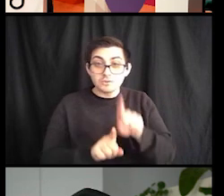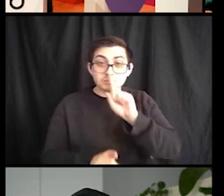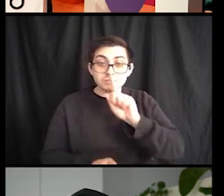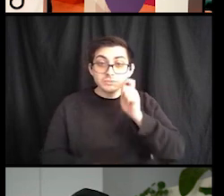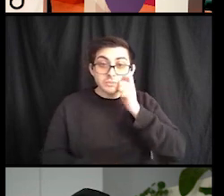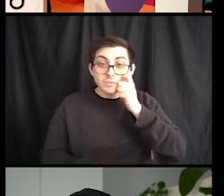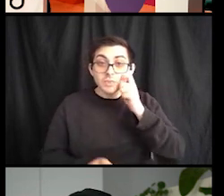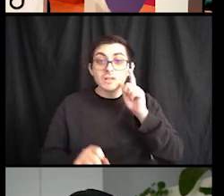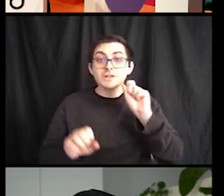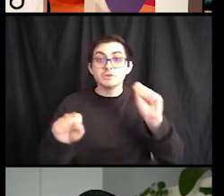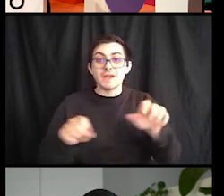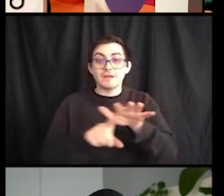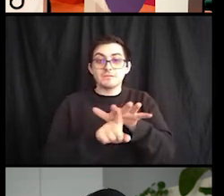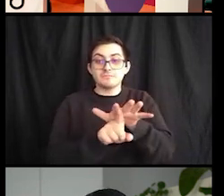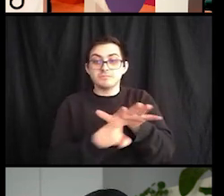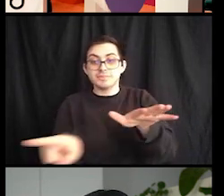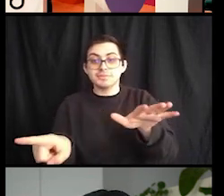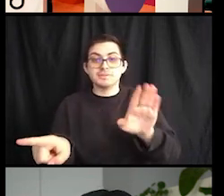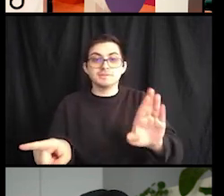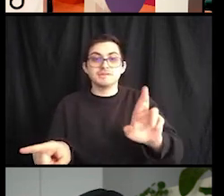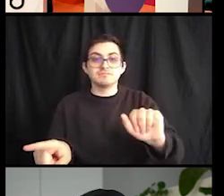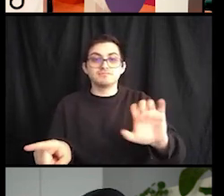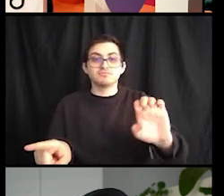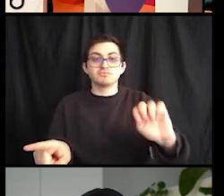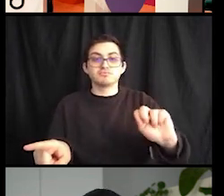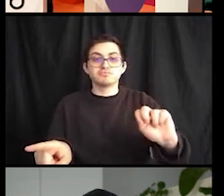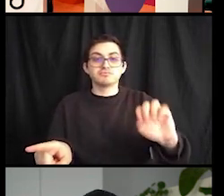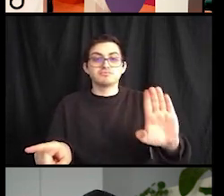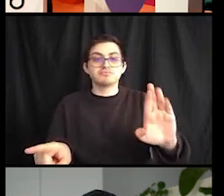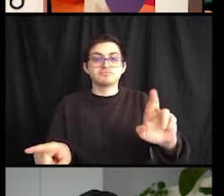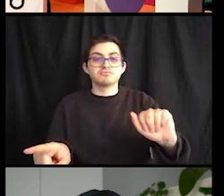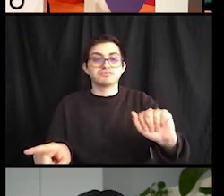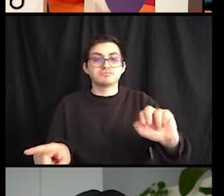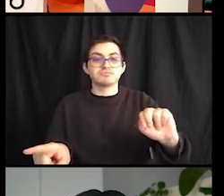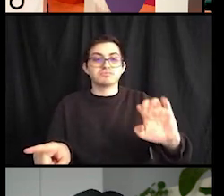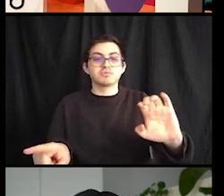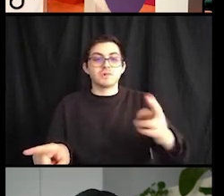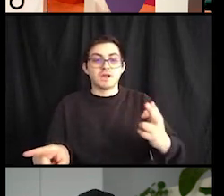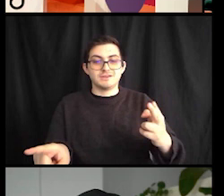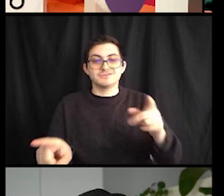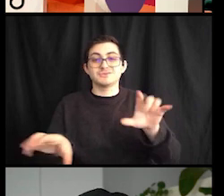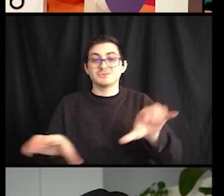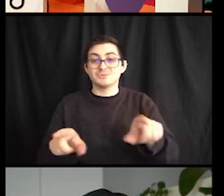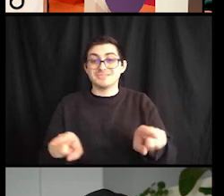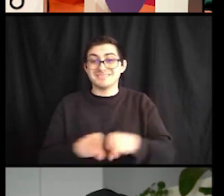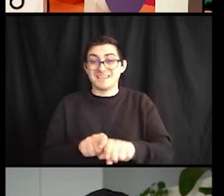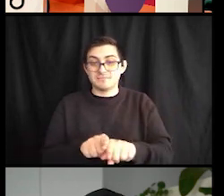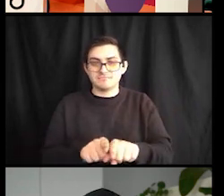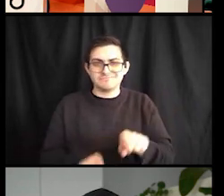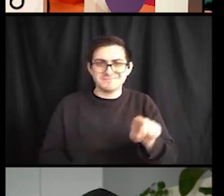That's exactly right so while it might not make sense to use branches like in the early phases of a project,